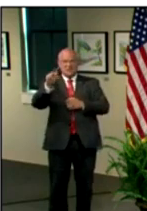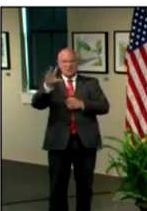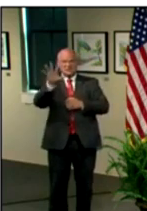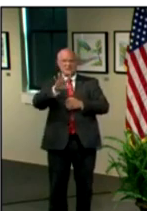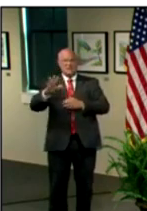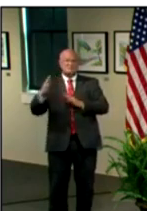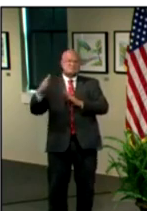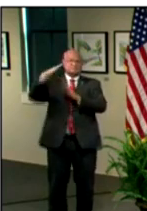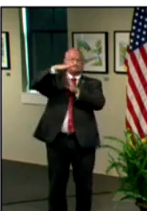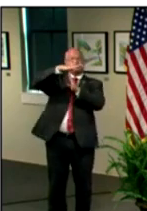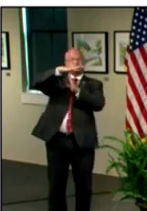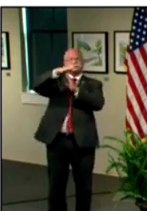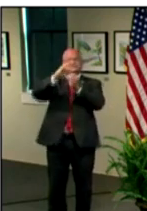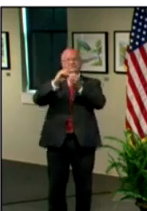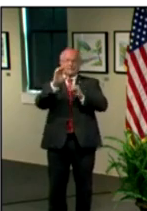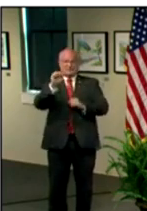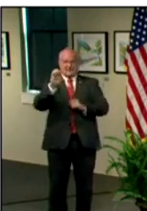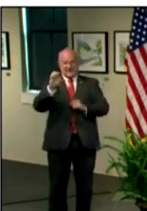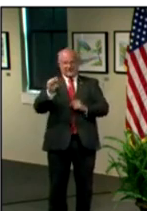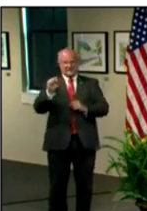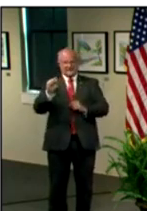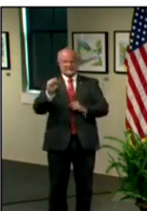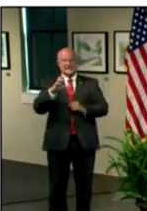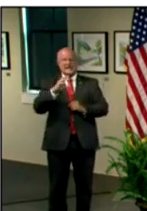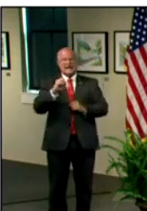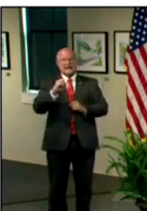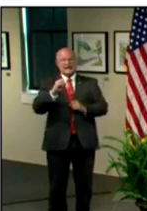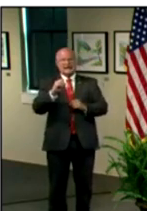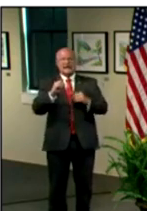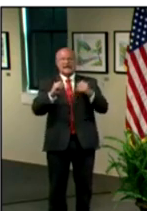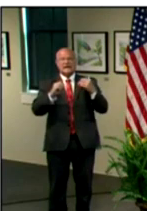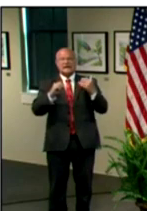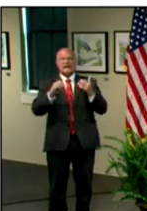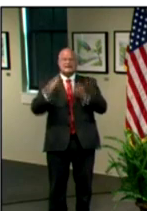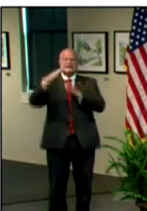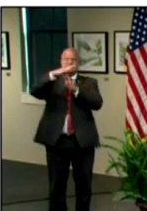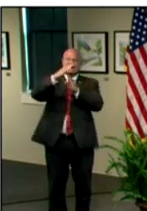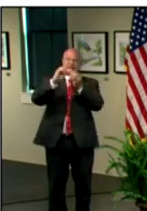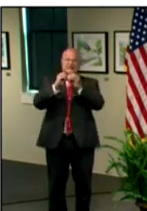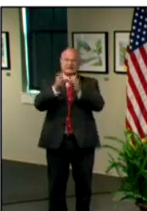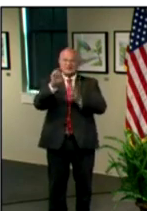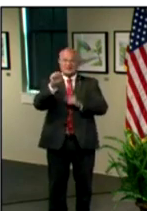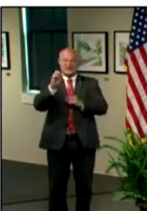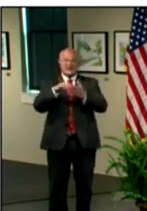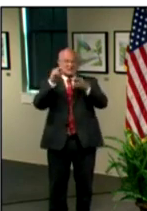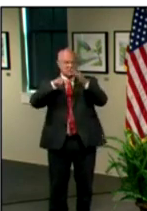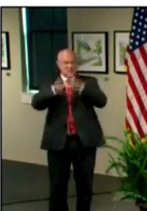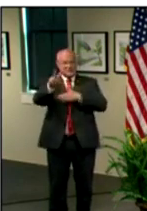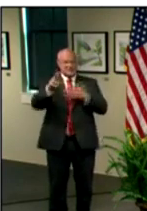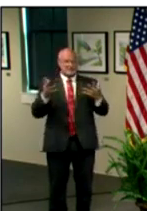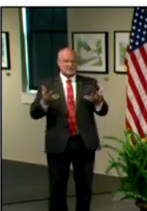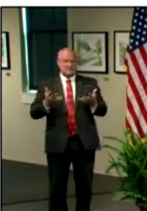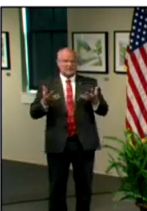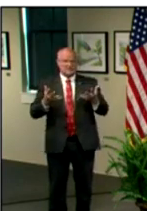THEY PREDICT THAT THE PEAK TIME WOULD PROBABLY BE SEPTEMBER 30, IN THAT TIMEFRAME WE HAVE REACHED OUR PEAK NUMBER OF